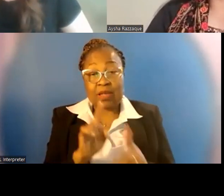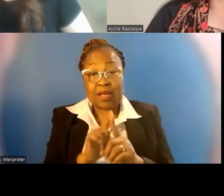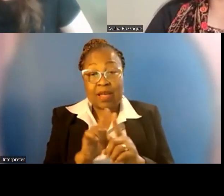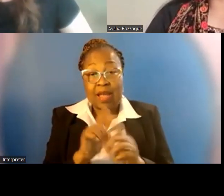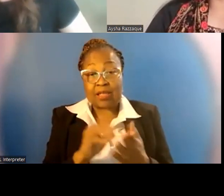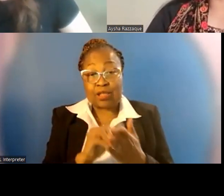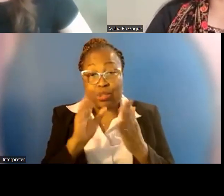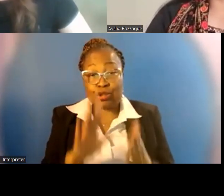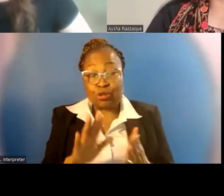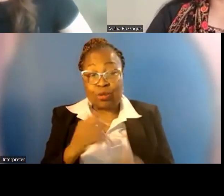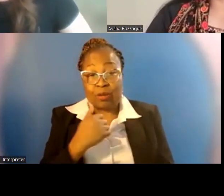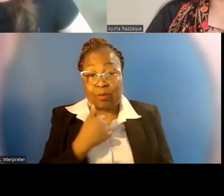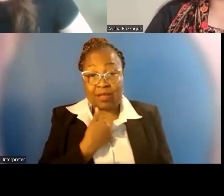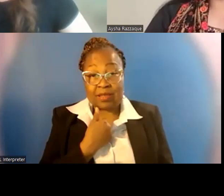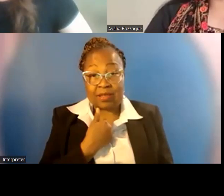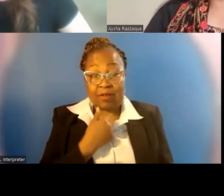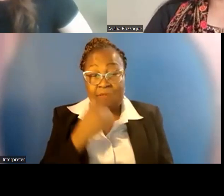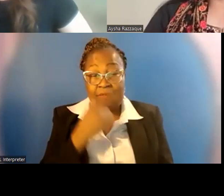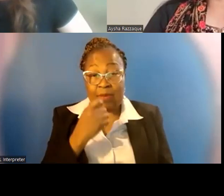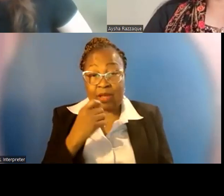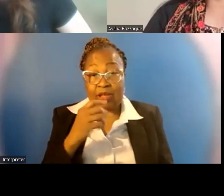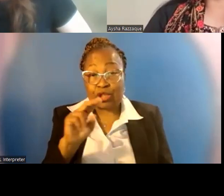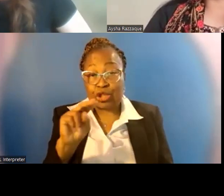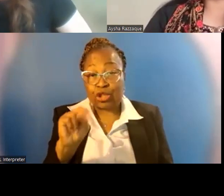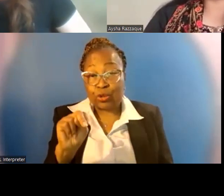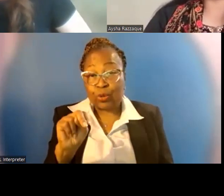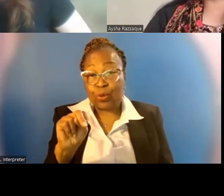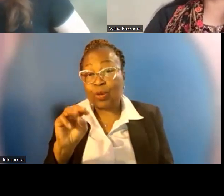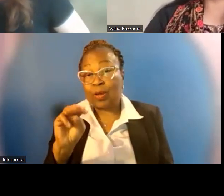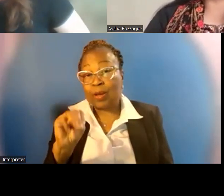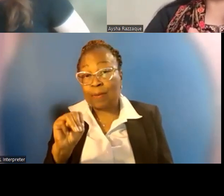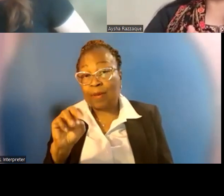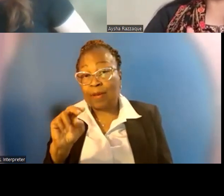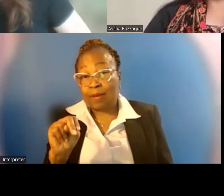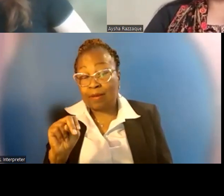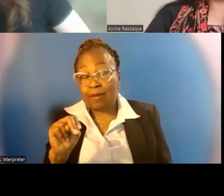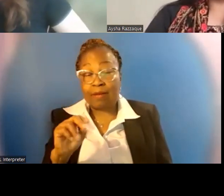because at the UMN, our Disabled Student Cultural Center